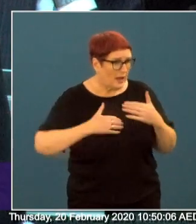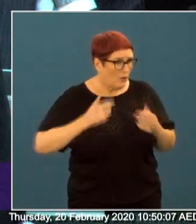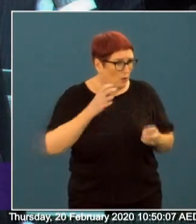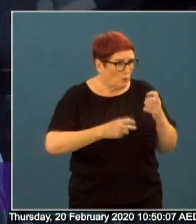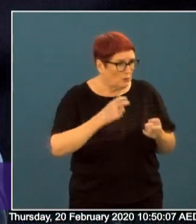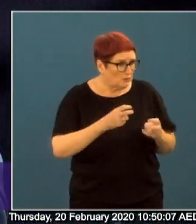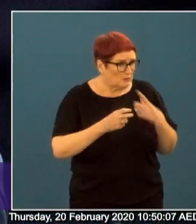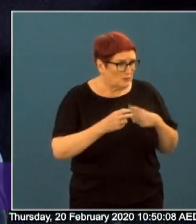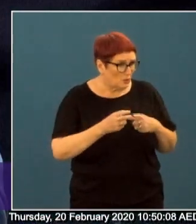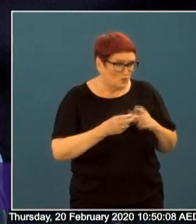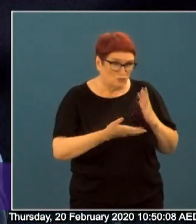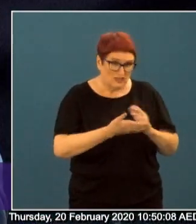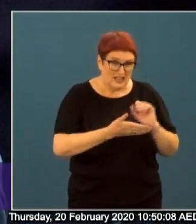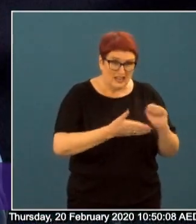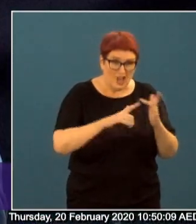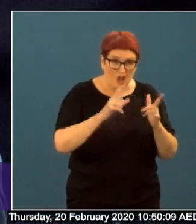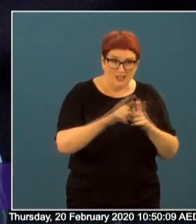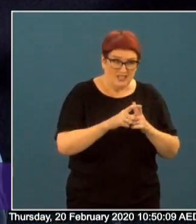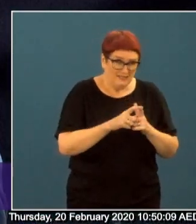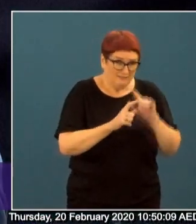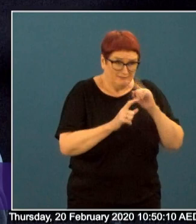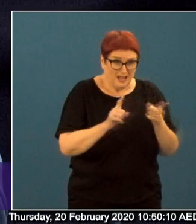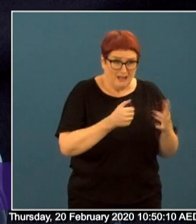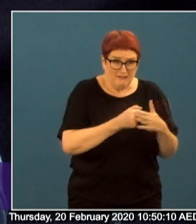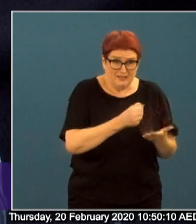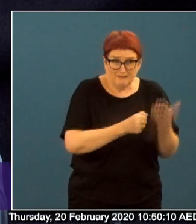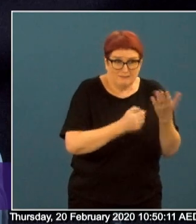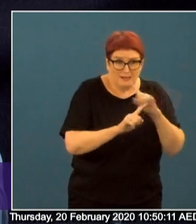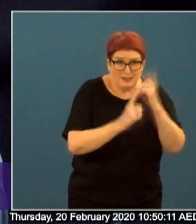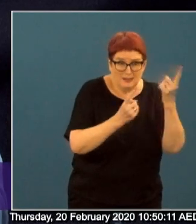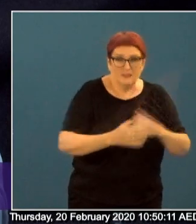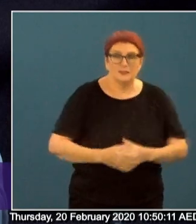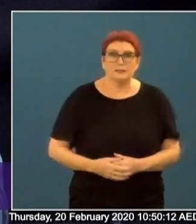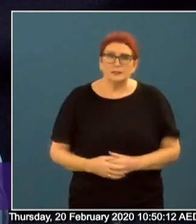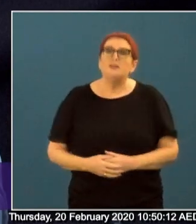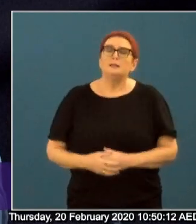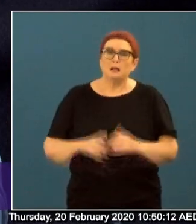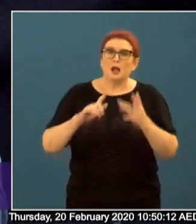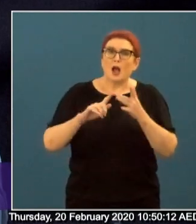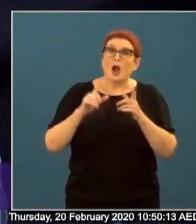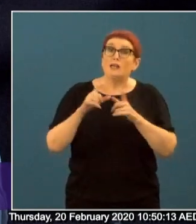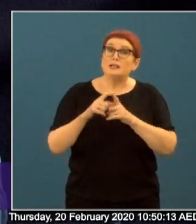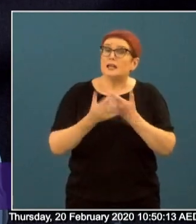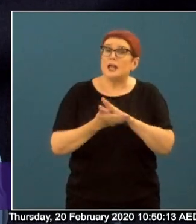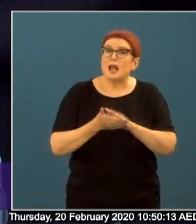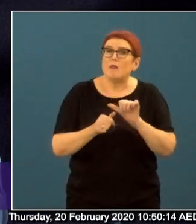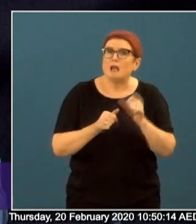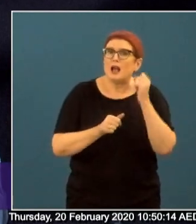Has that been an area that you've investigated? So intellectual disability is best understood as a developmental difference.